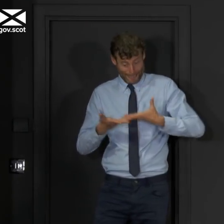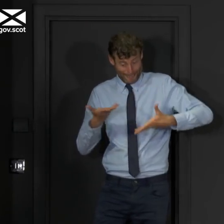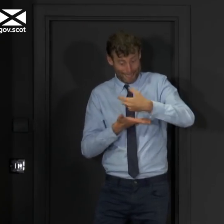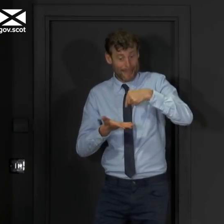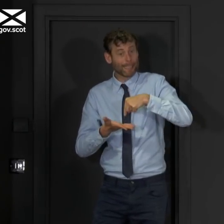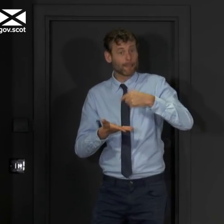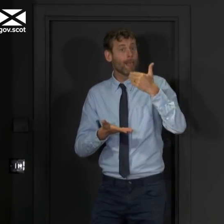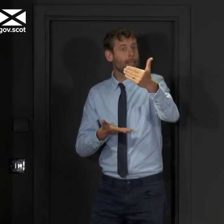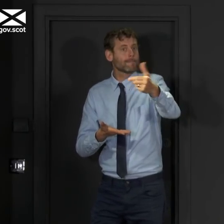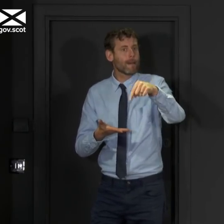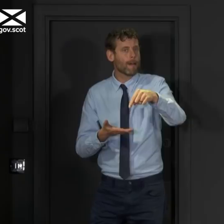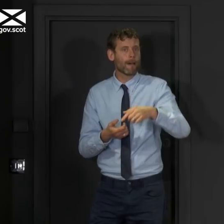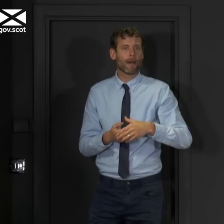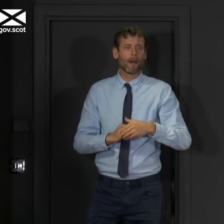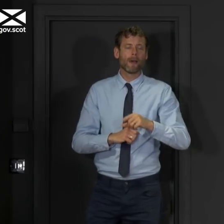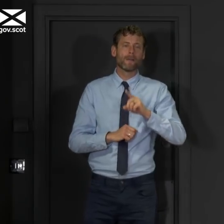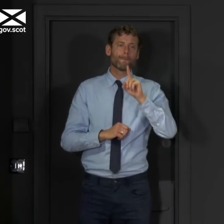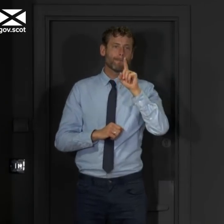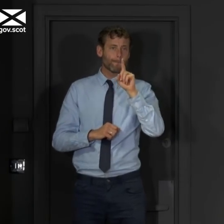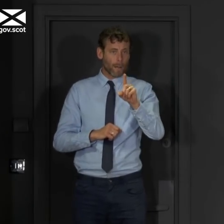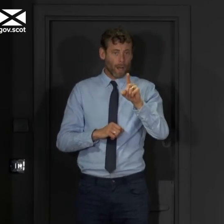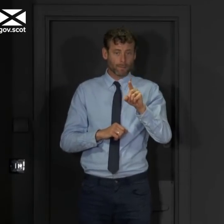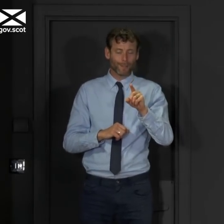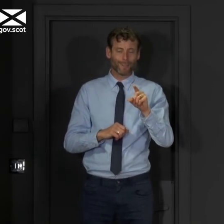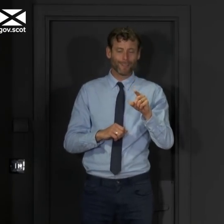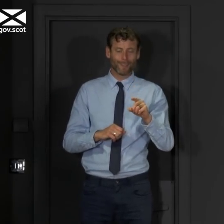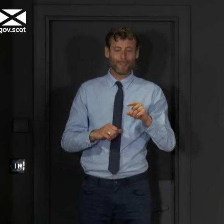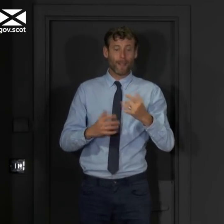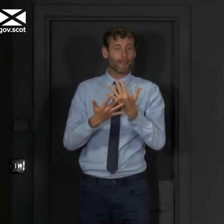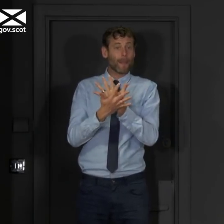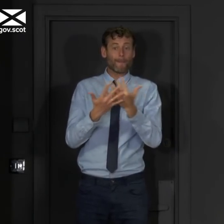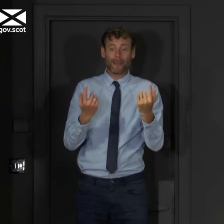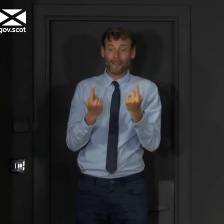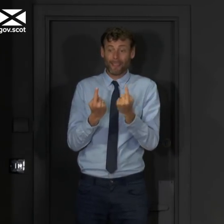also be things that had known then what we know now, we might have done differently,